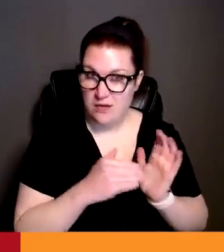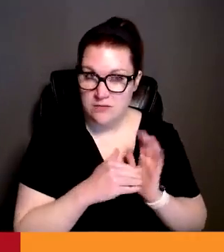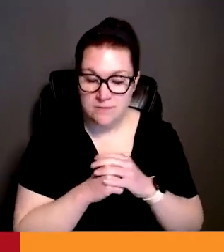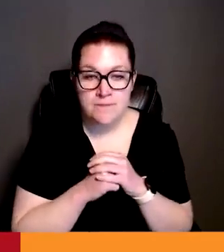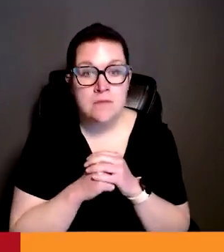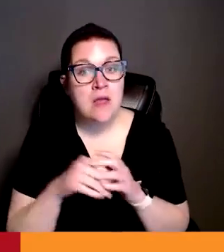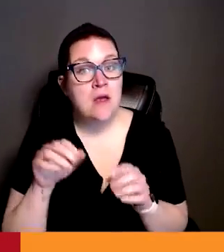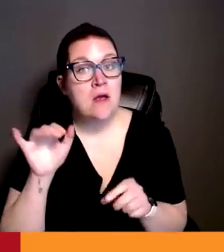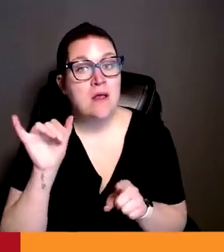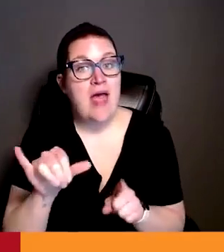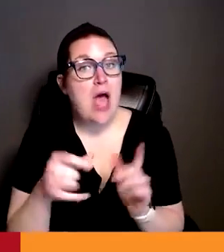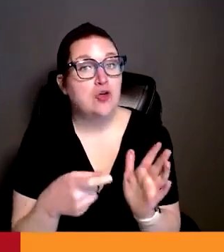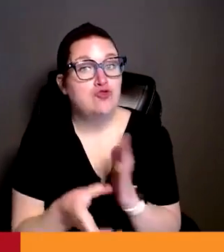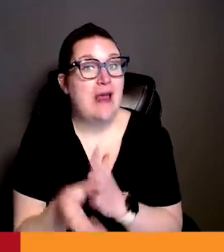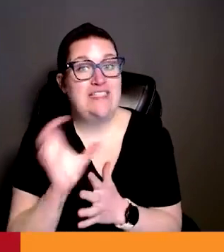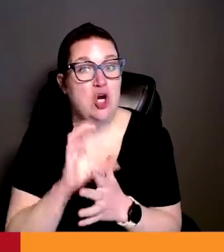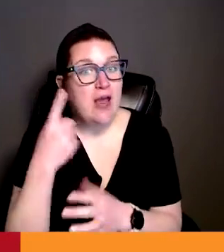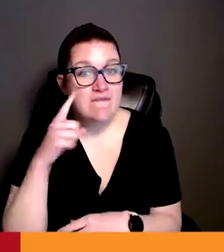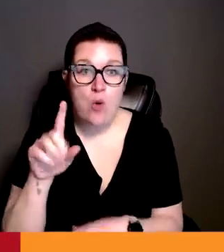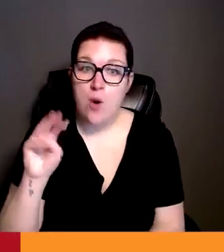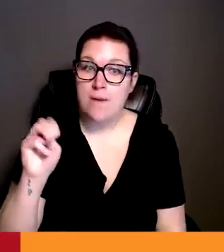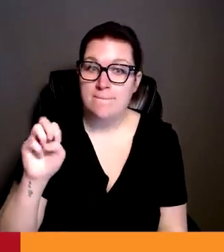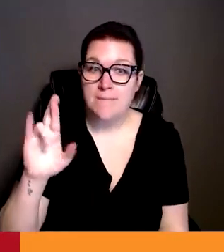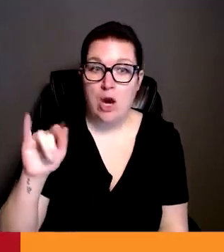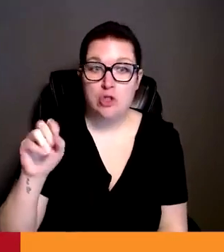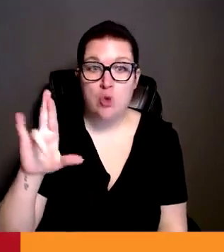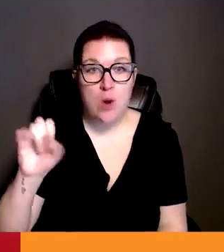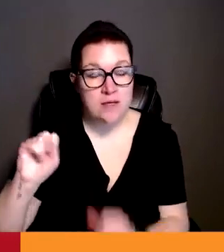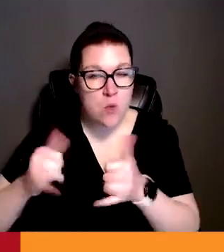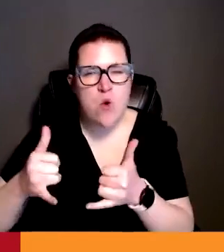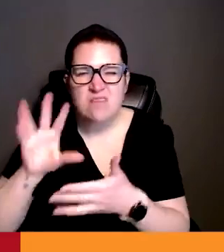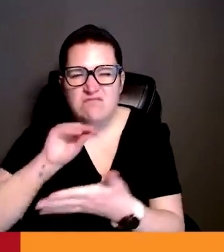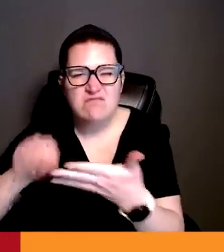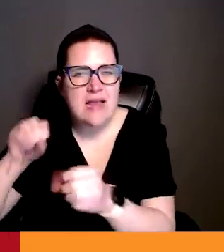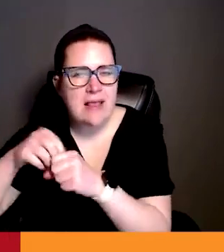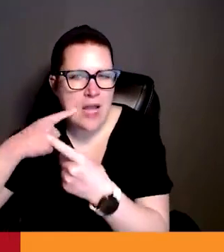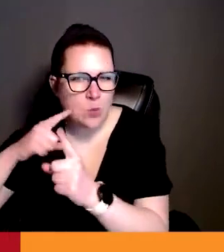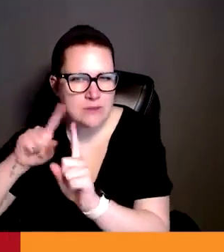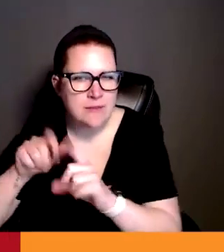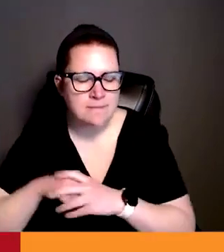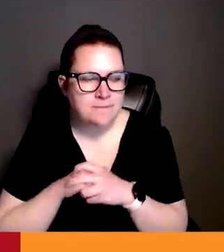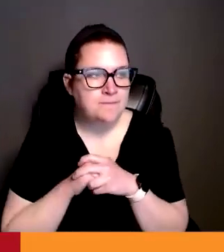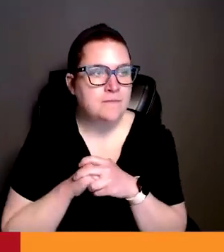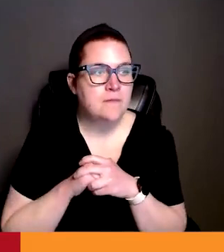the meritorious awards are in the announcement. At least one half of the track